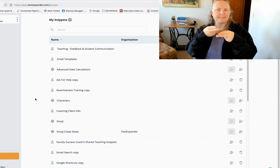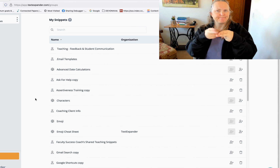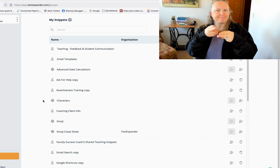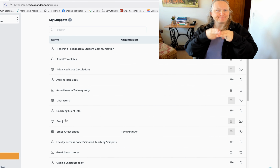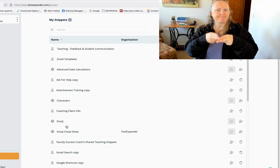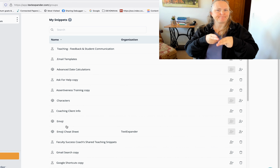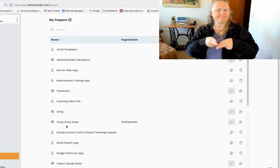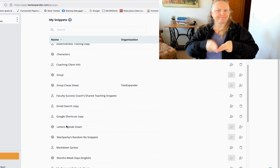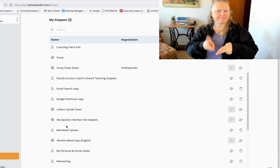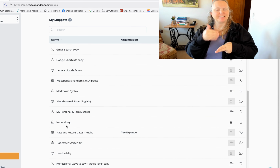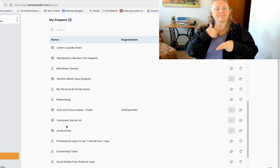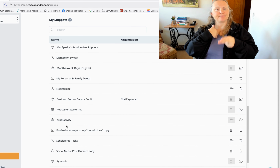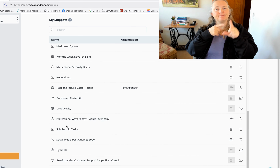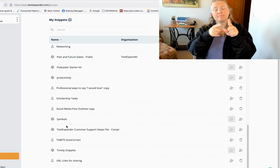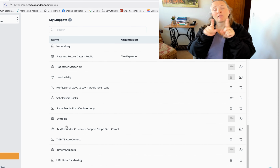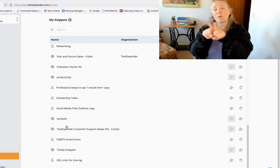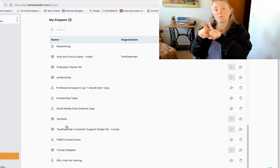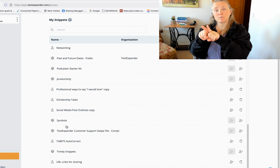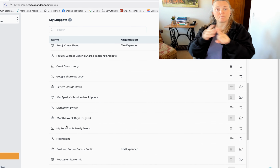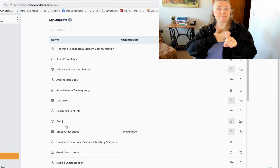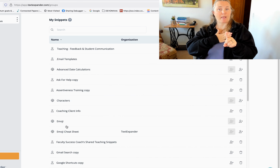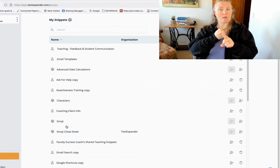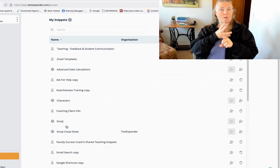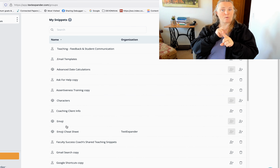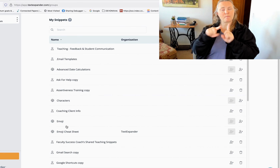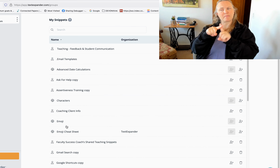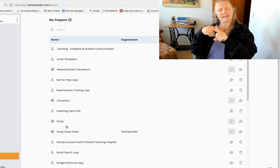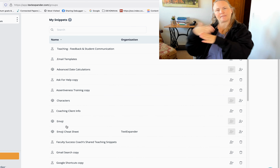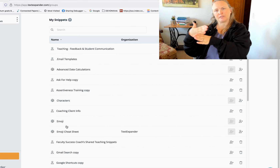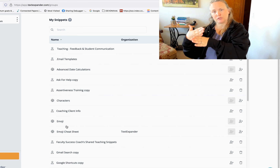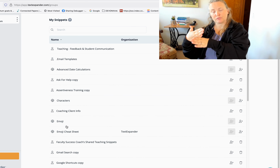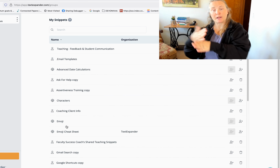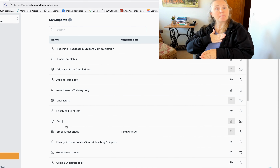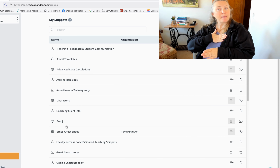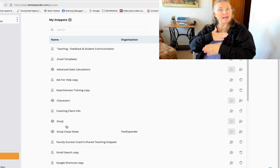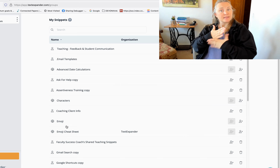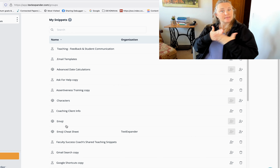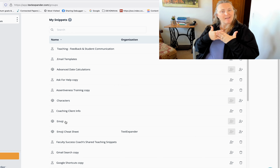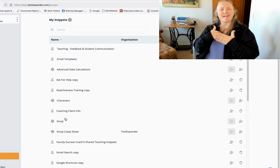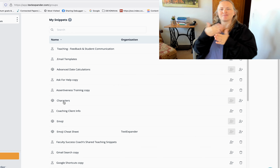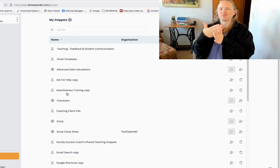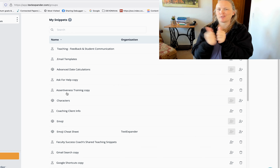They're also snippets that you can find To share, and I will be sharing some my snippets with you.